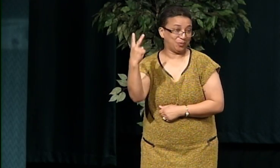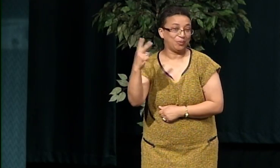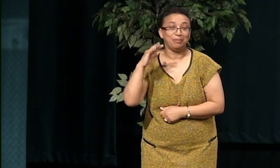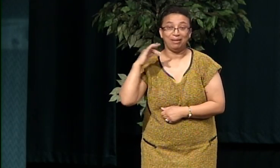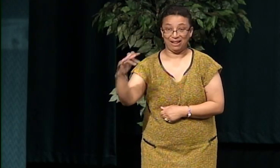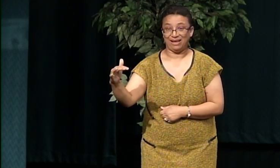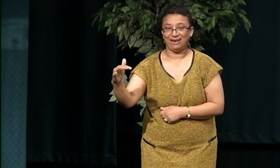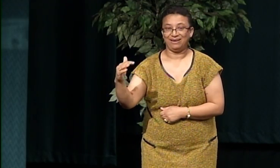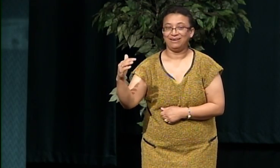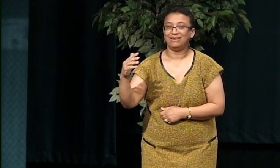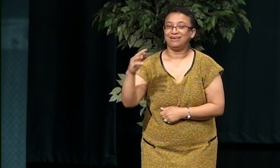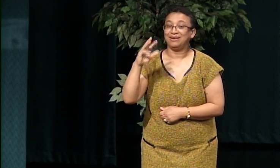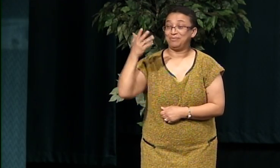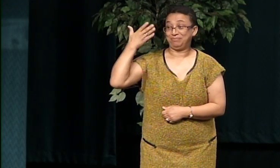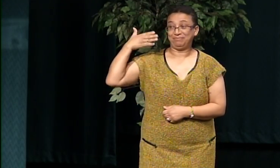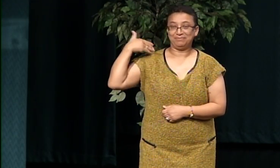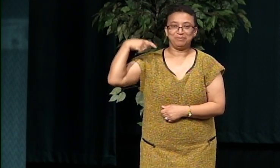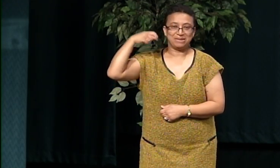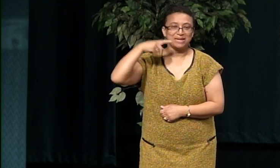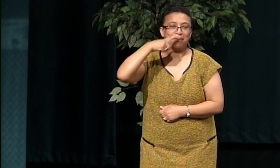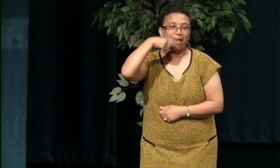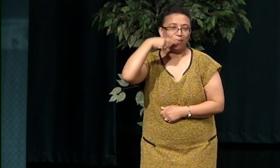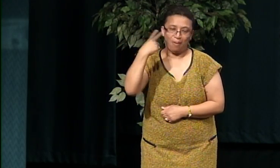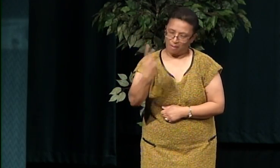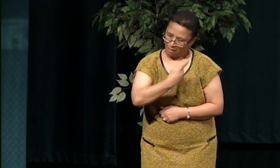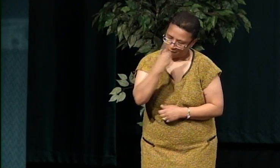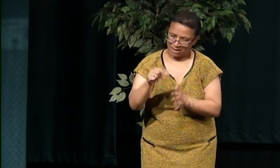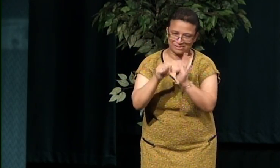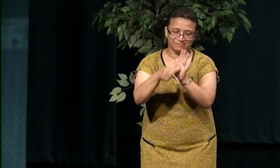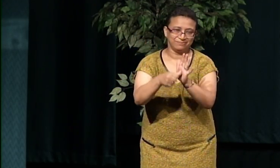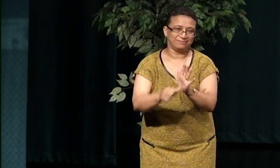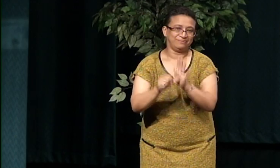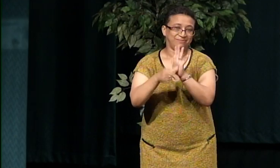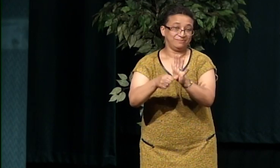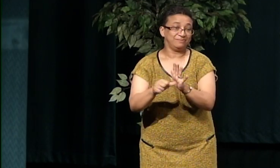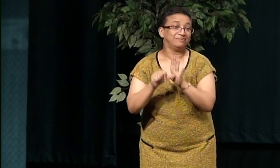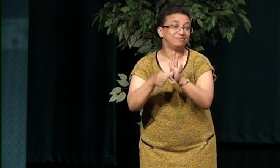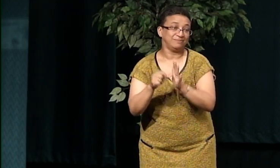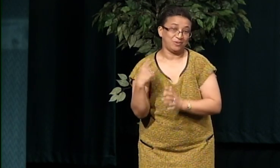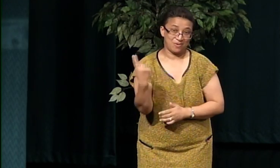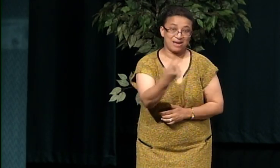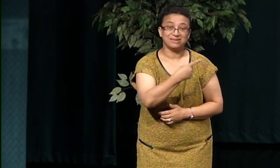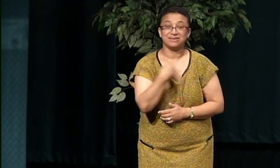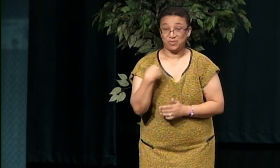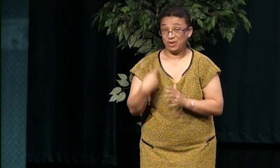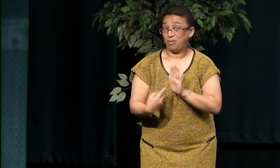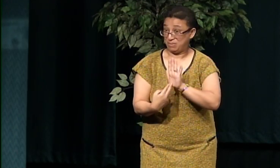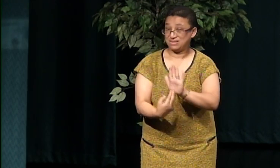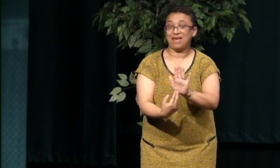because you represent a lot of people and you never know when you might be representing in front of some very important people